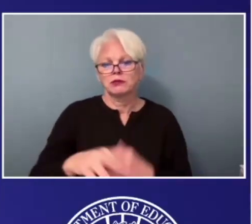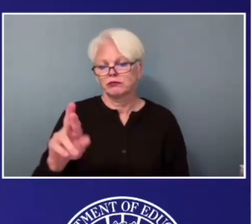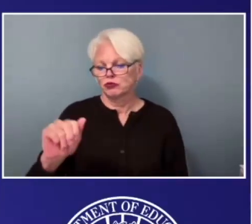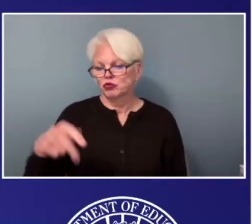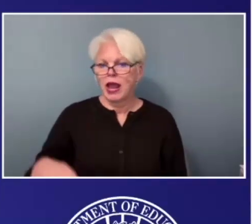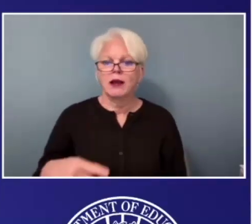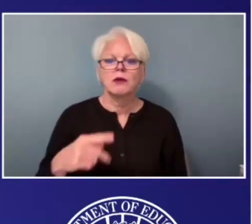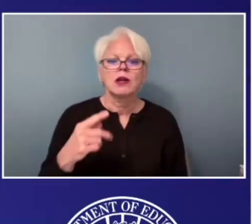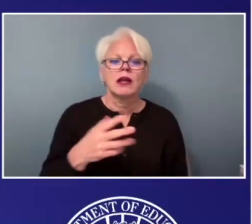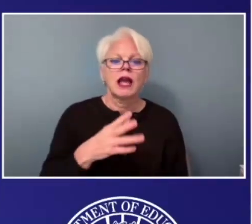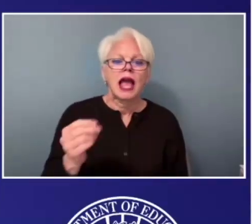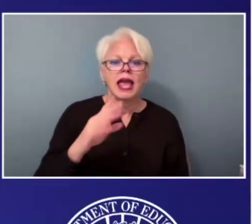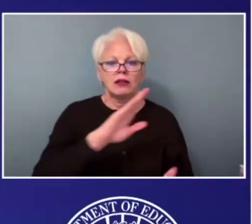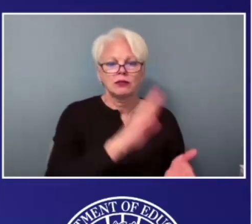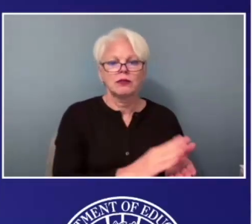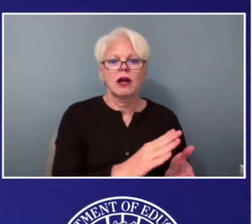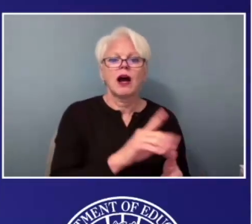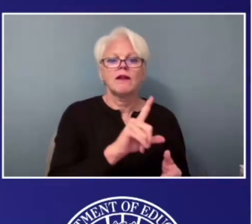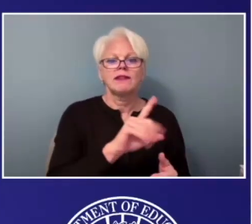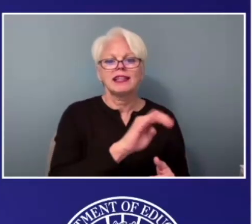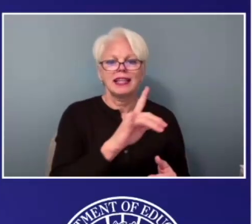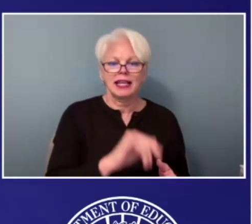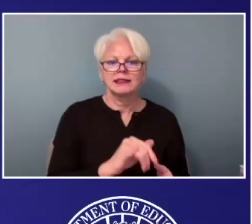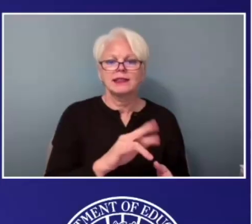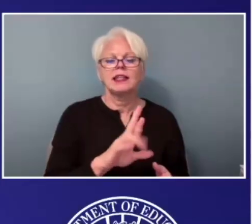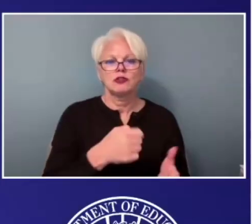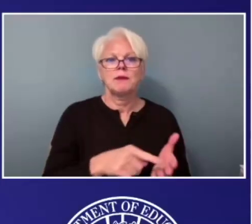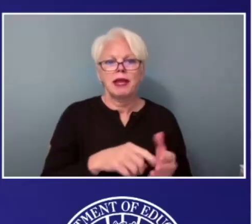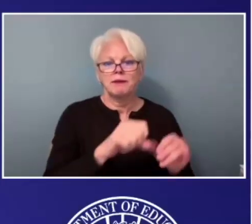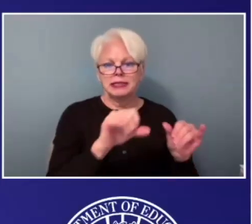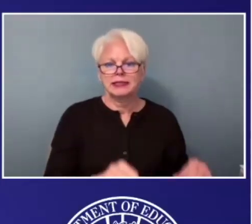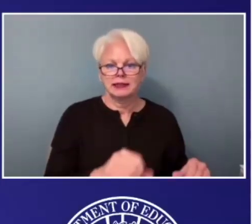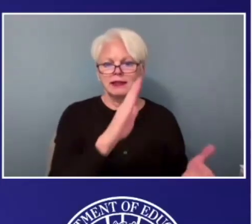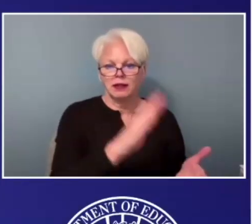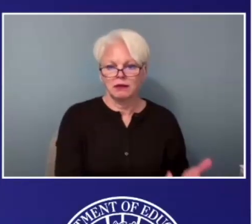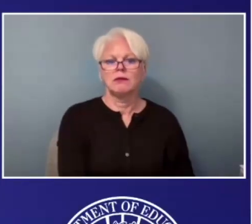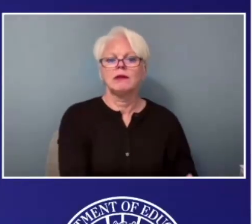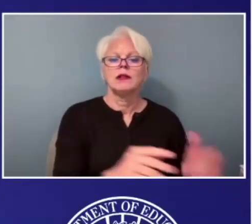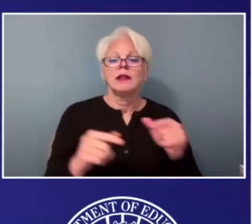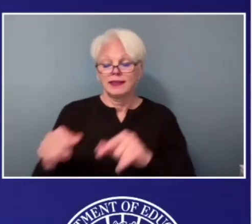understandable and navigable system for borrowers. Because this committee reached